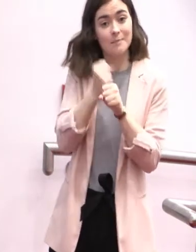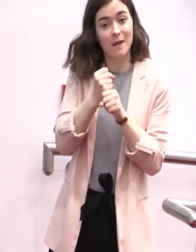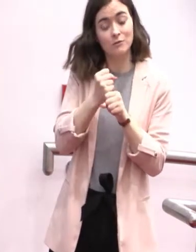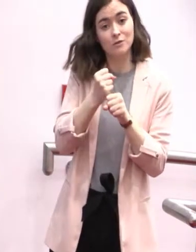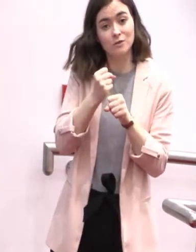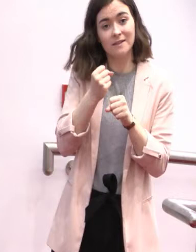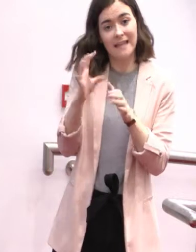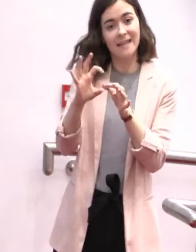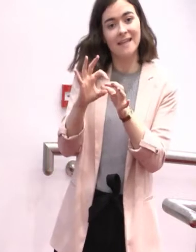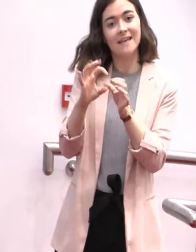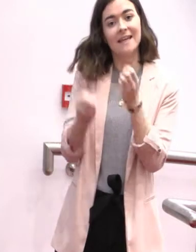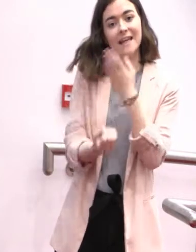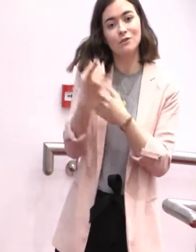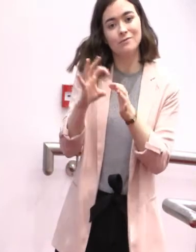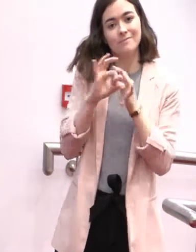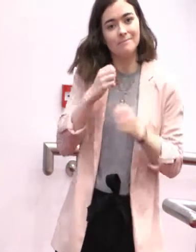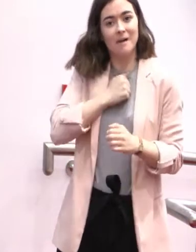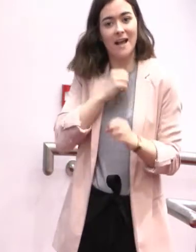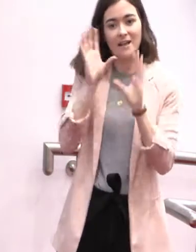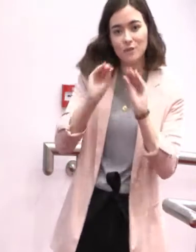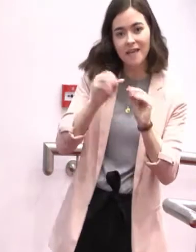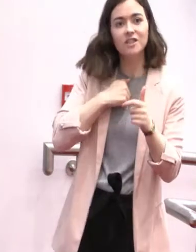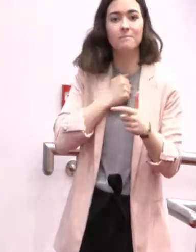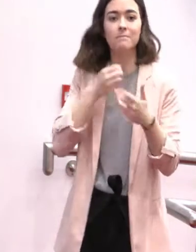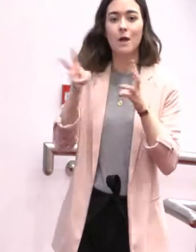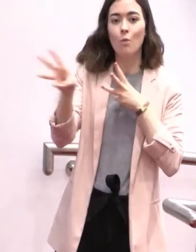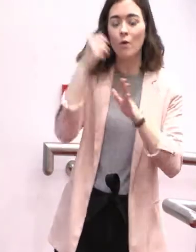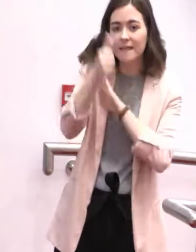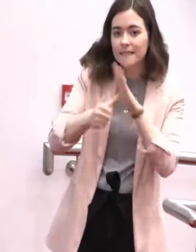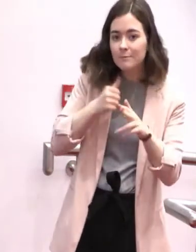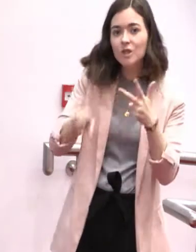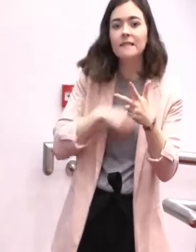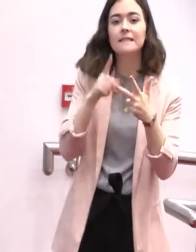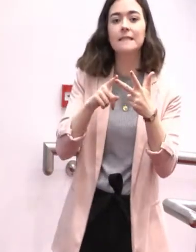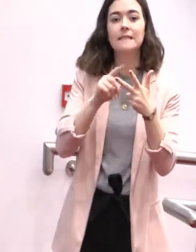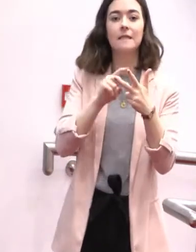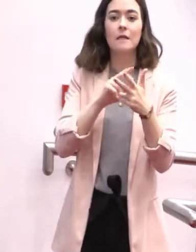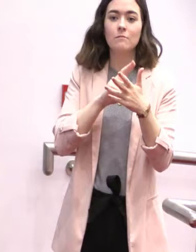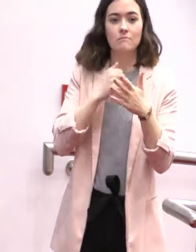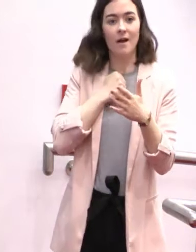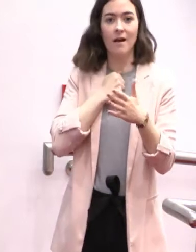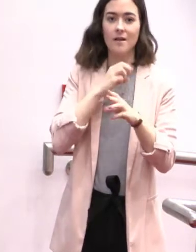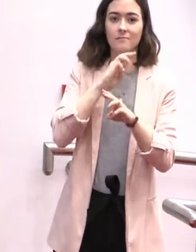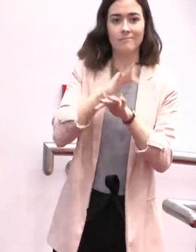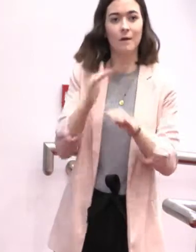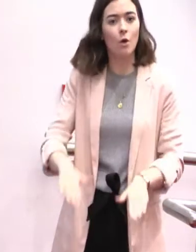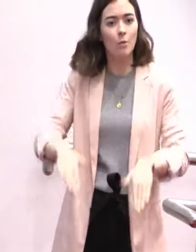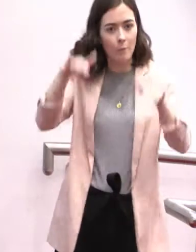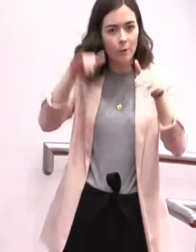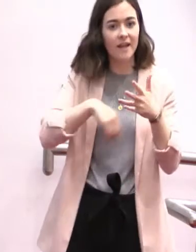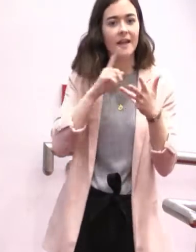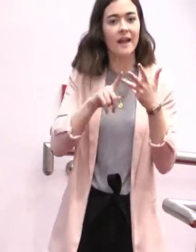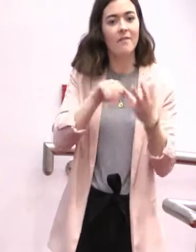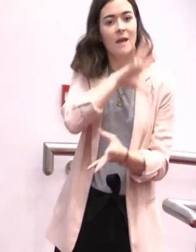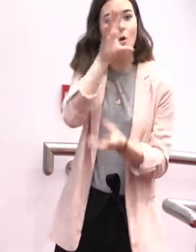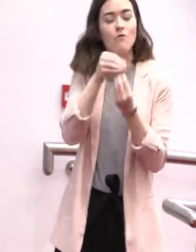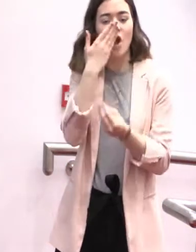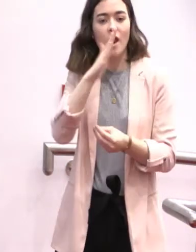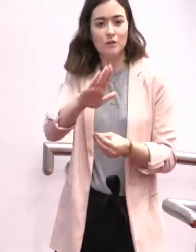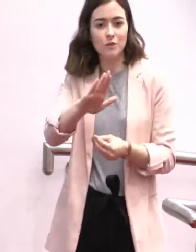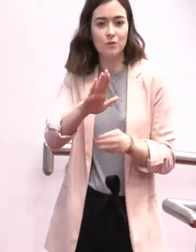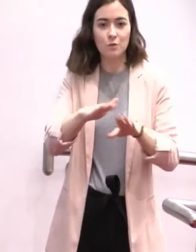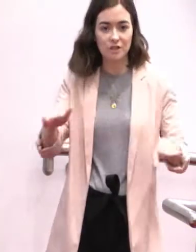issues related to my education and work experience.